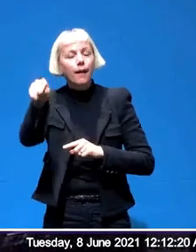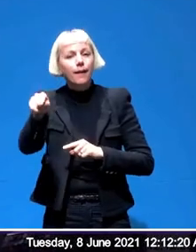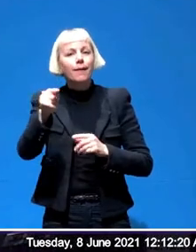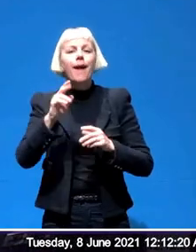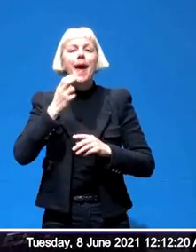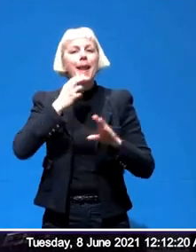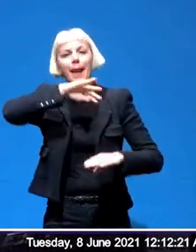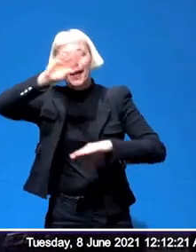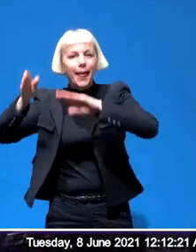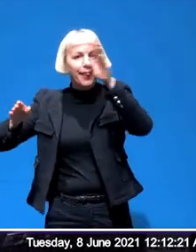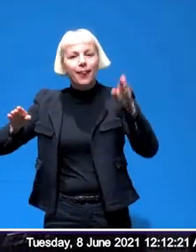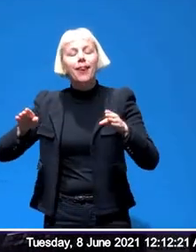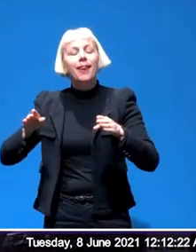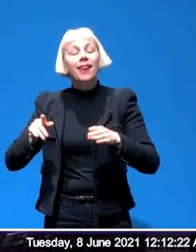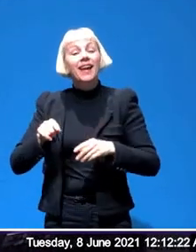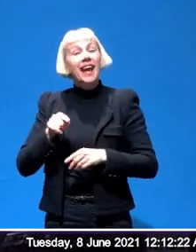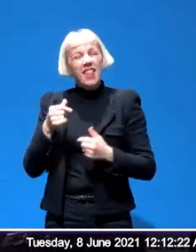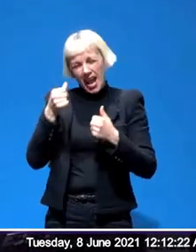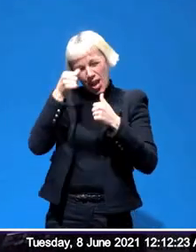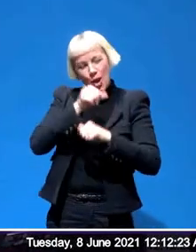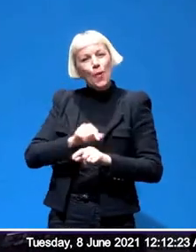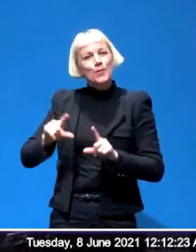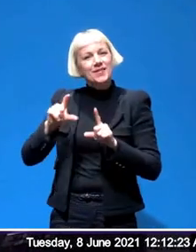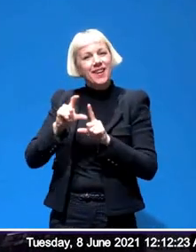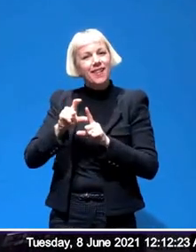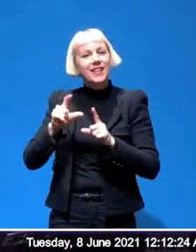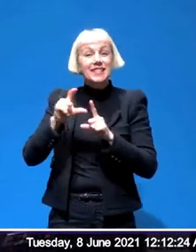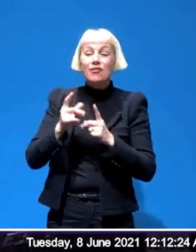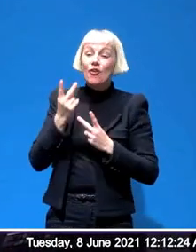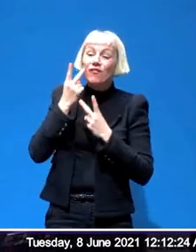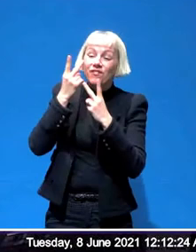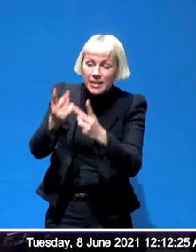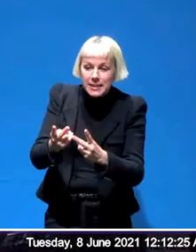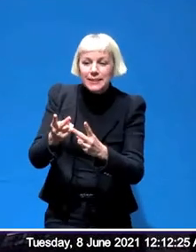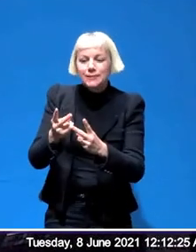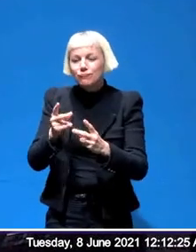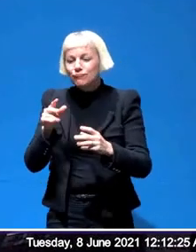He can go to Cleland and they know what he likes for his lunch, so he can walk